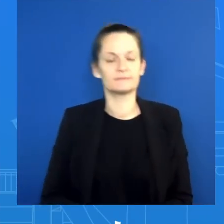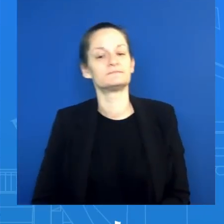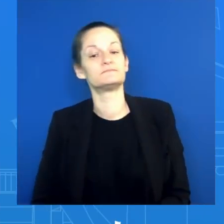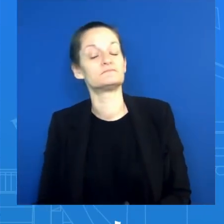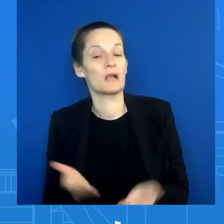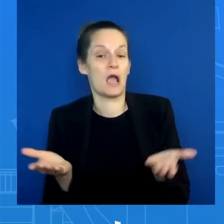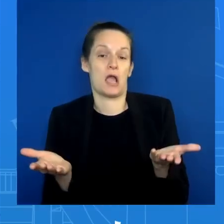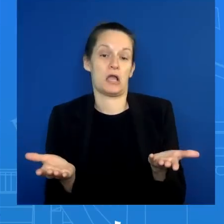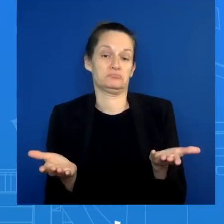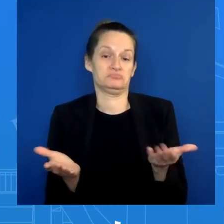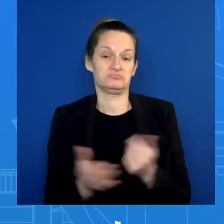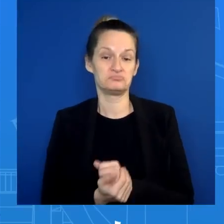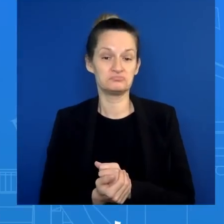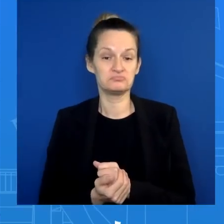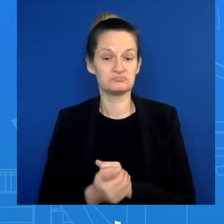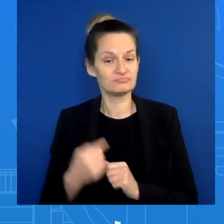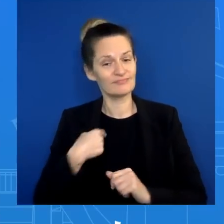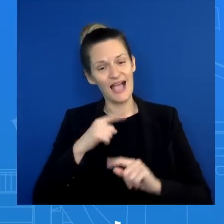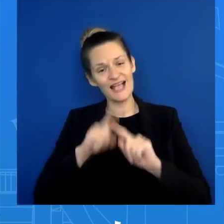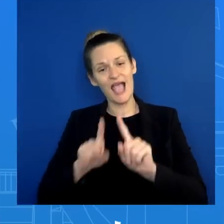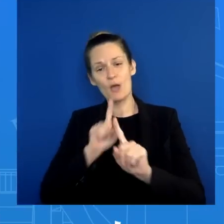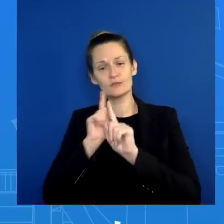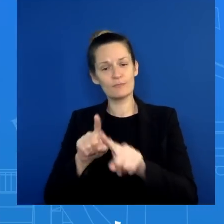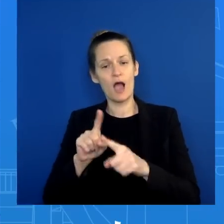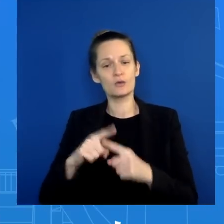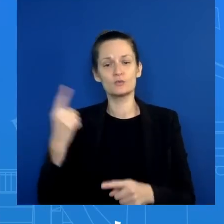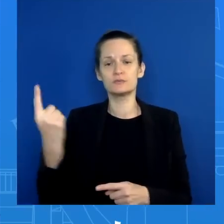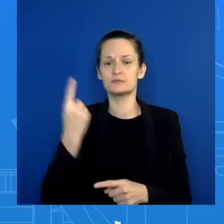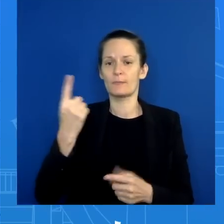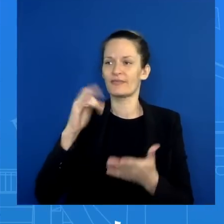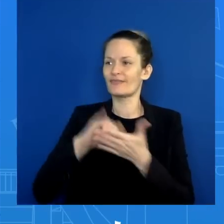What we know and what we have done is taken,